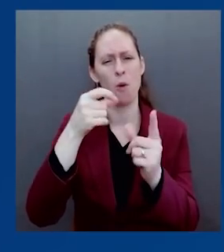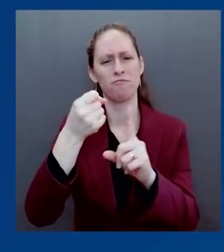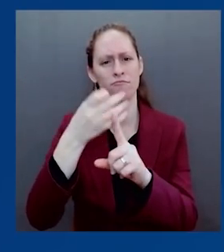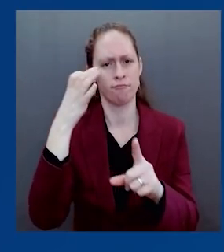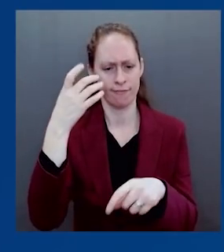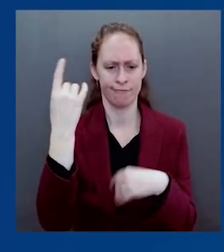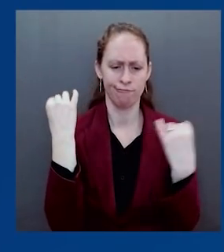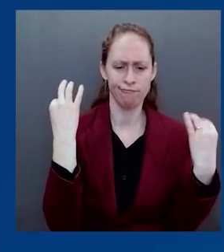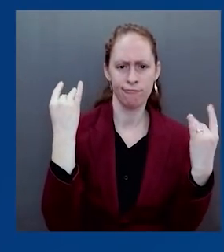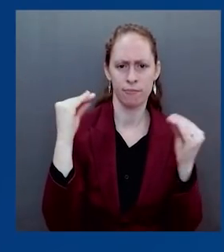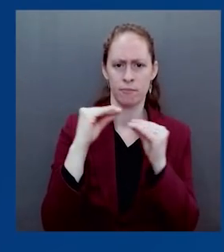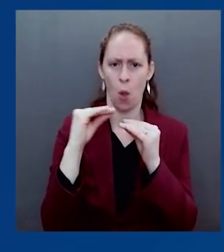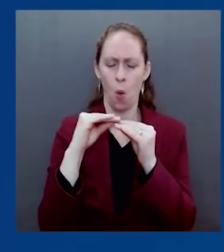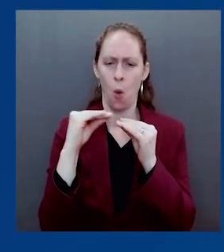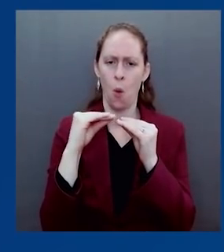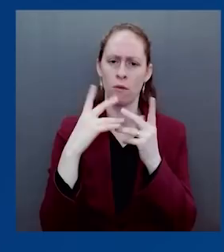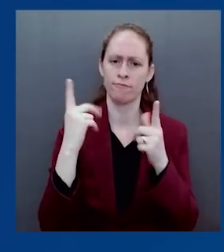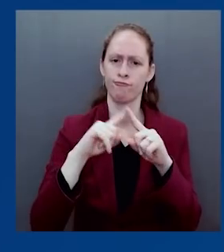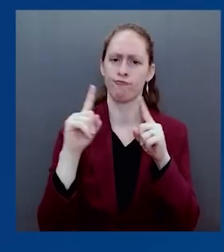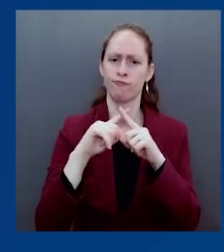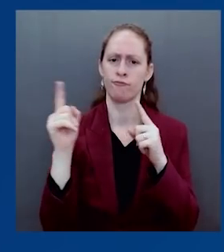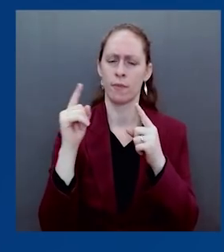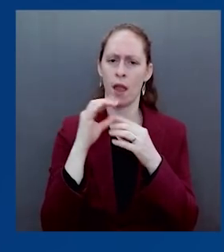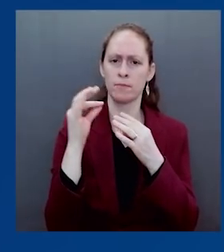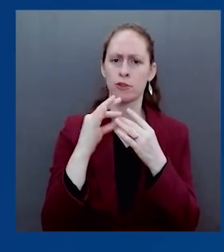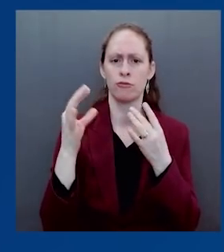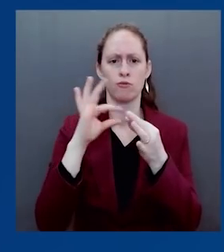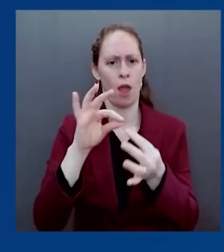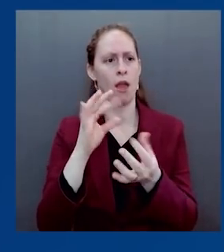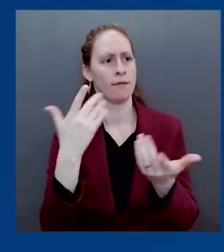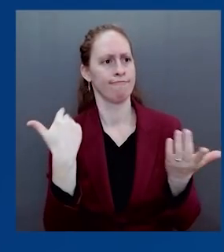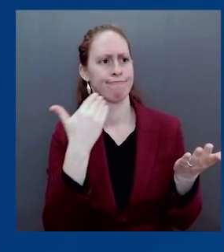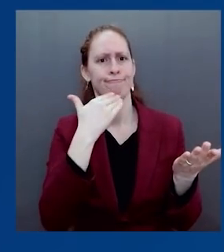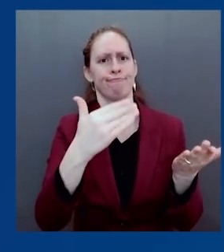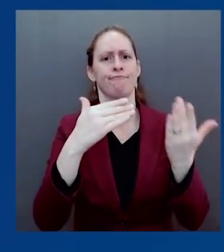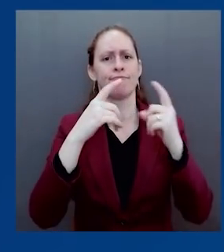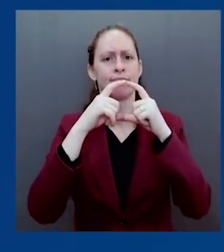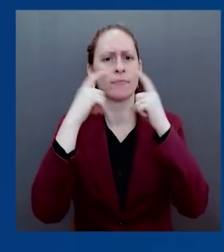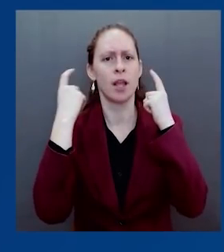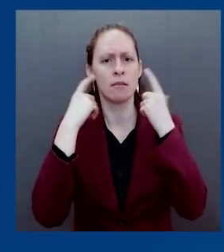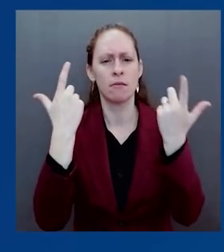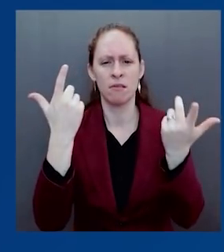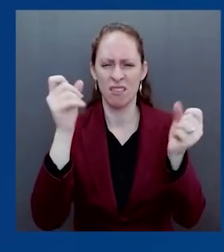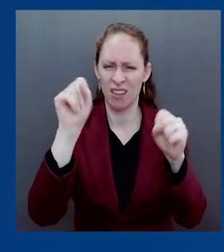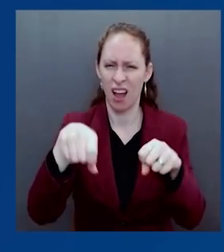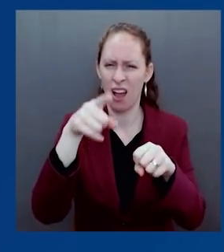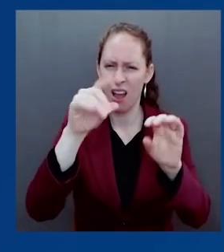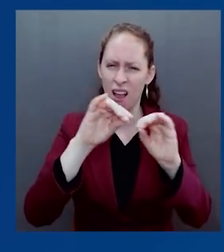to make sure more high-quality masks are available to all Americans? And can you also give us an update on your thinking